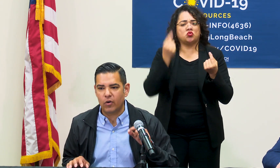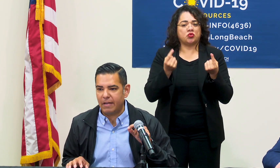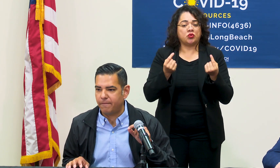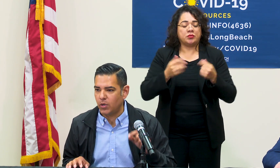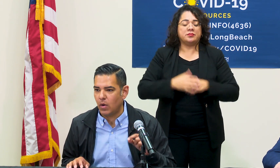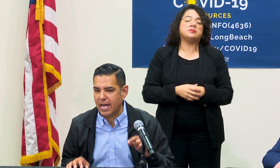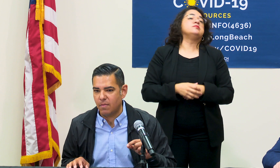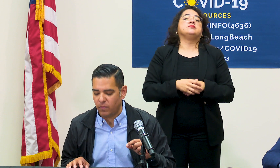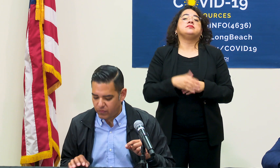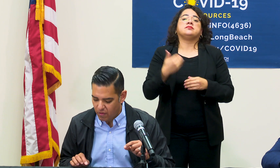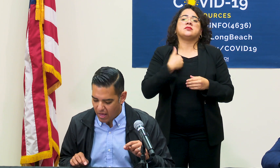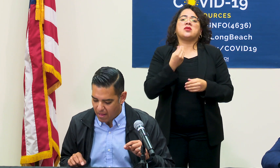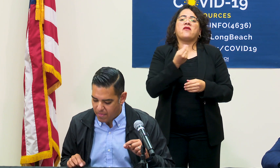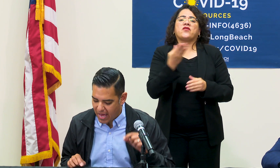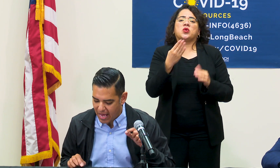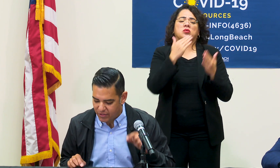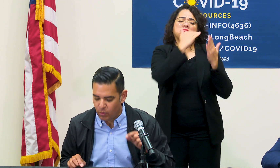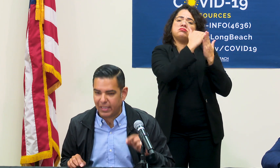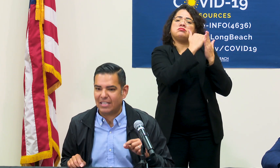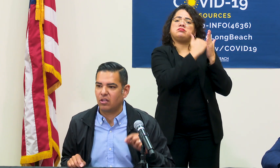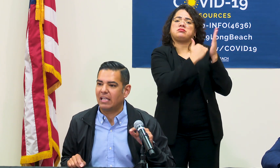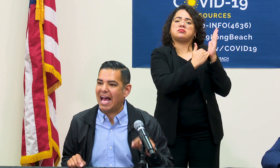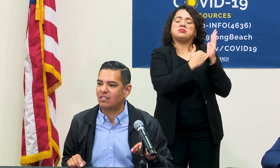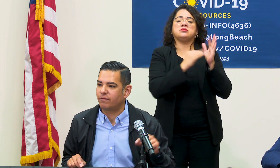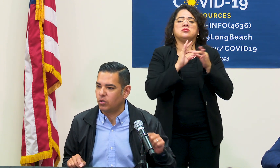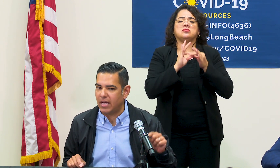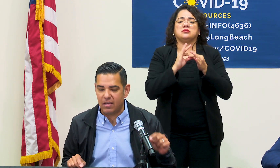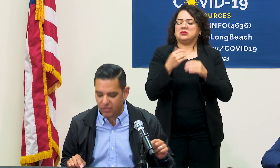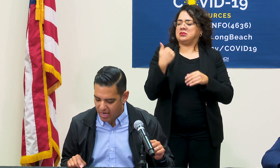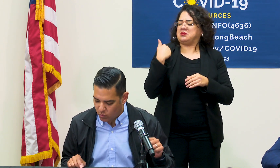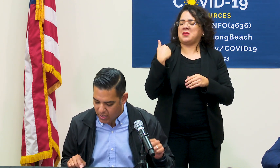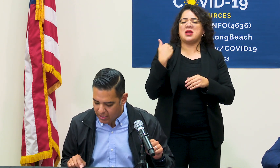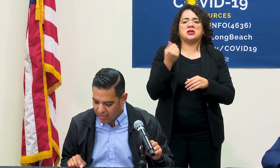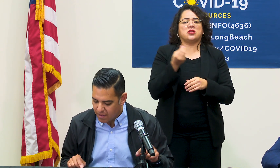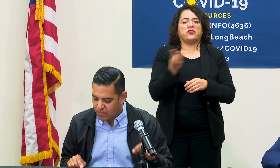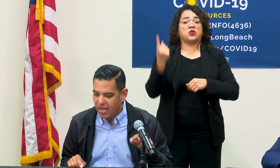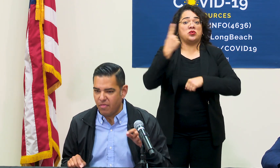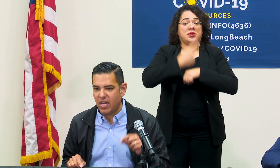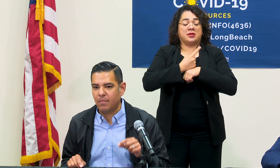a few items that as they relate to the last few days and week and then I'm